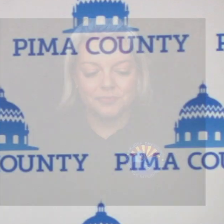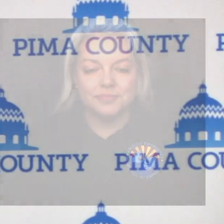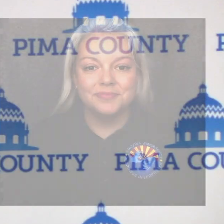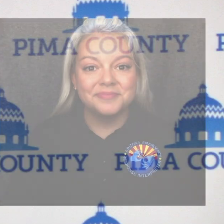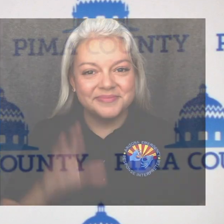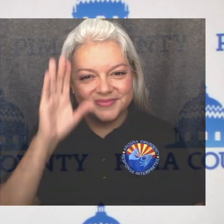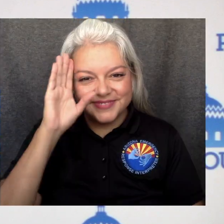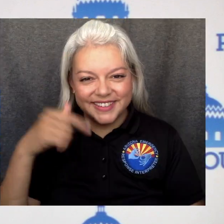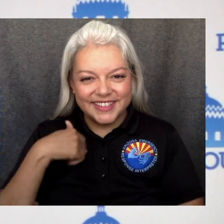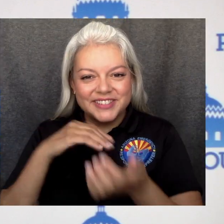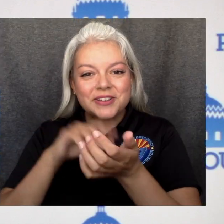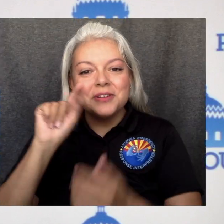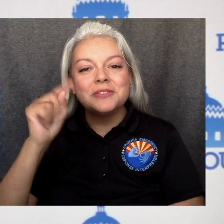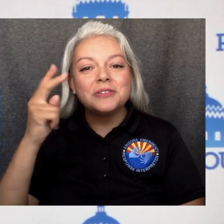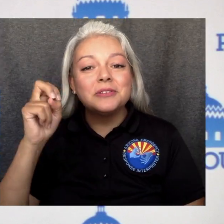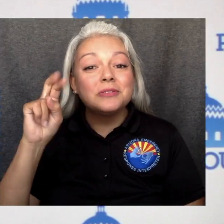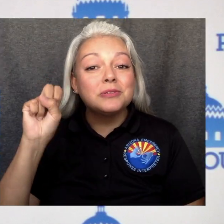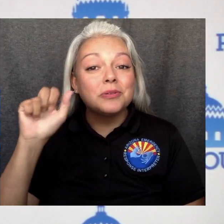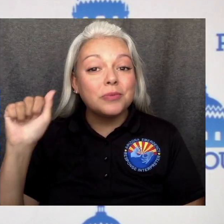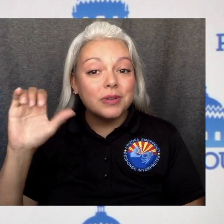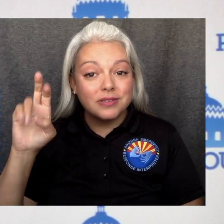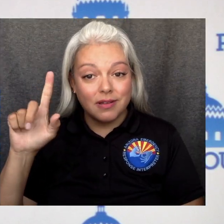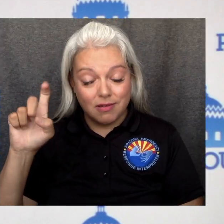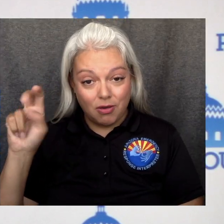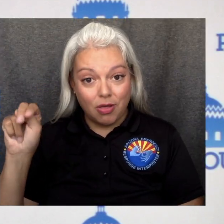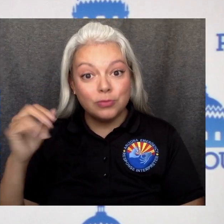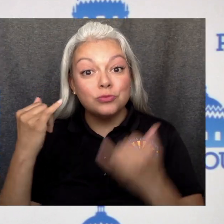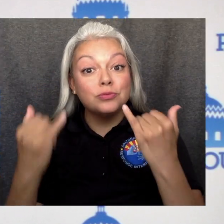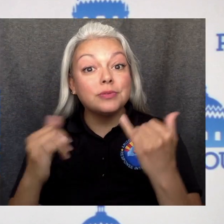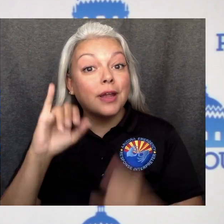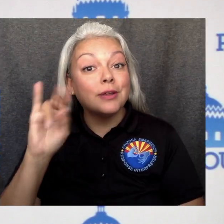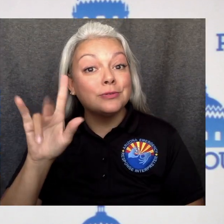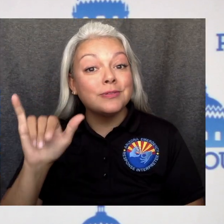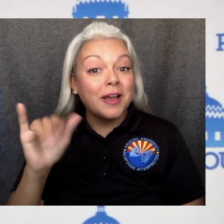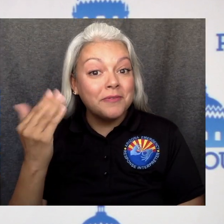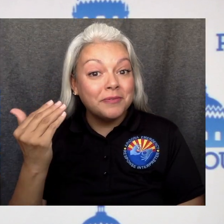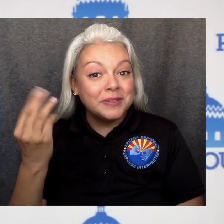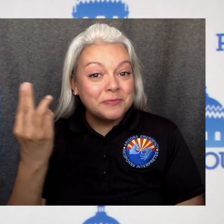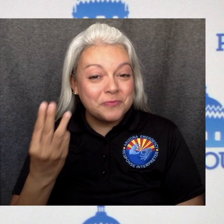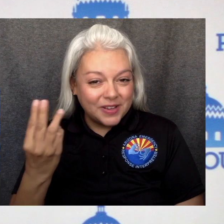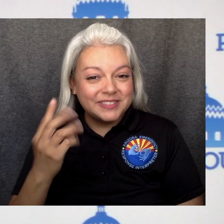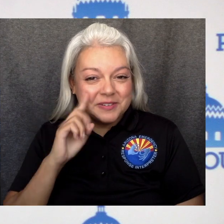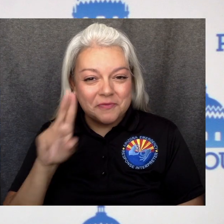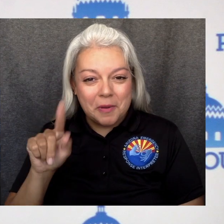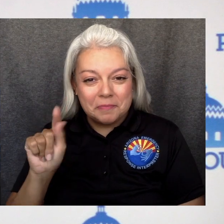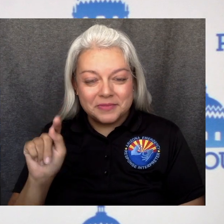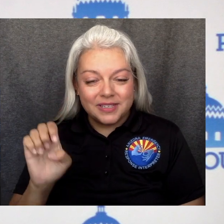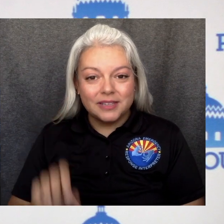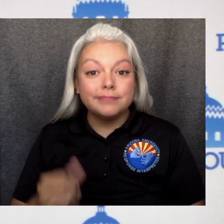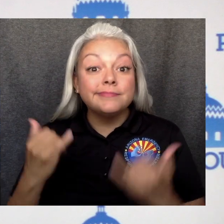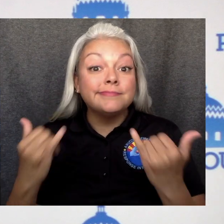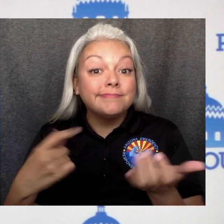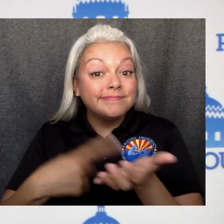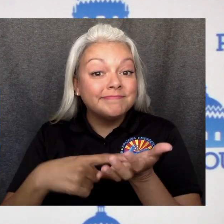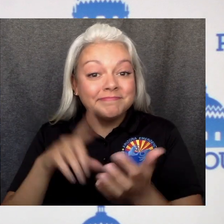Hi. It’s Dr. Theresa Cullen. It’s July 15 Pima County health update. We’re going to talk about data today.